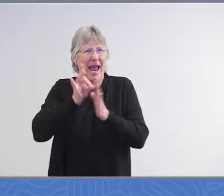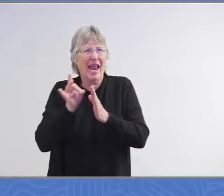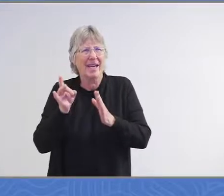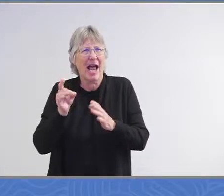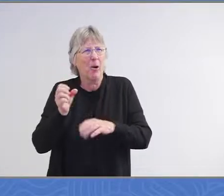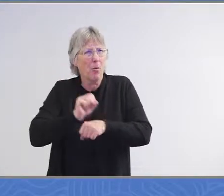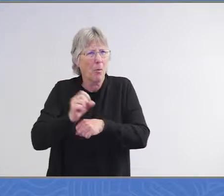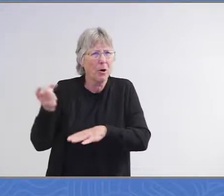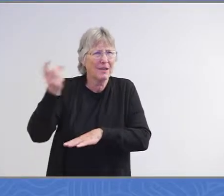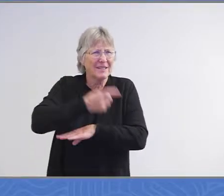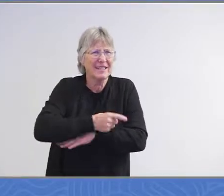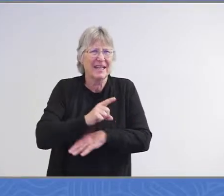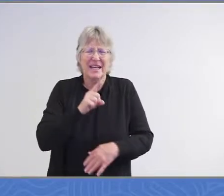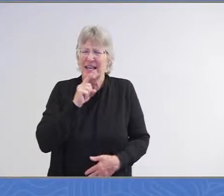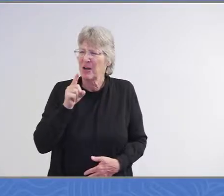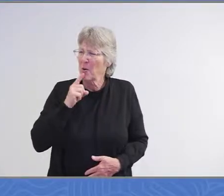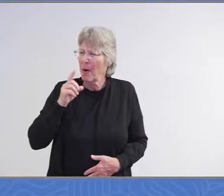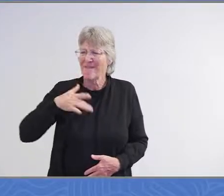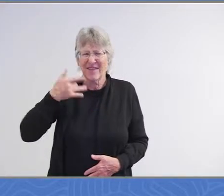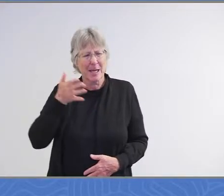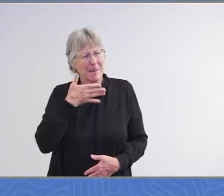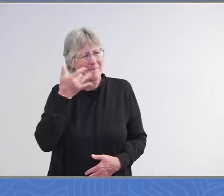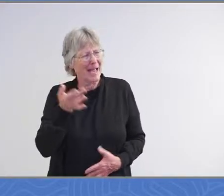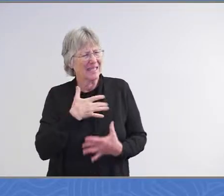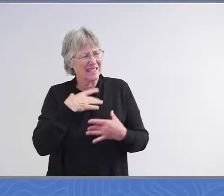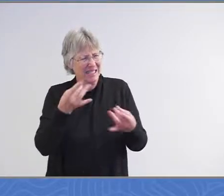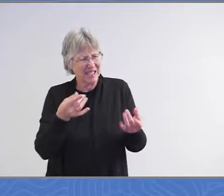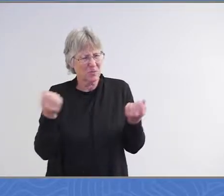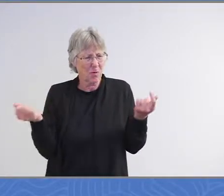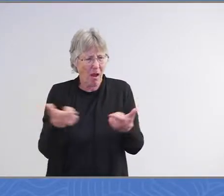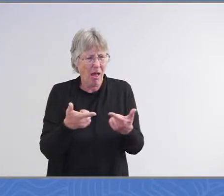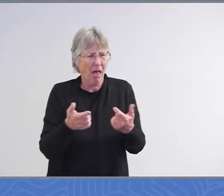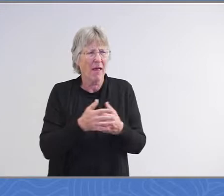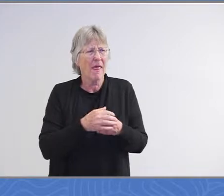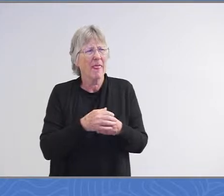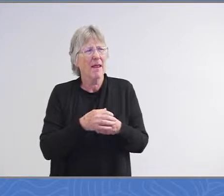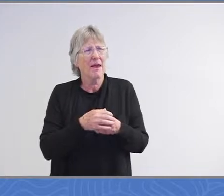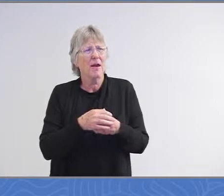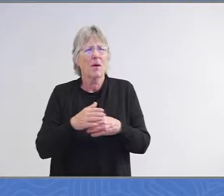I truly feel it would be in the best interest of all to protect your employees